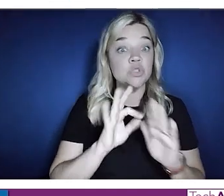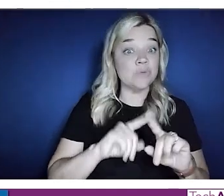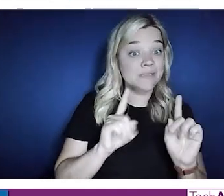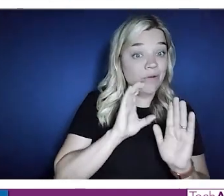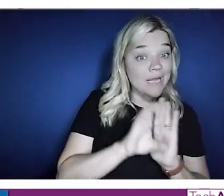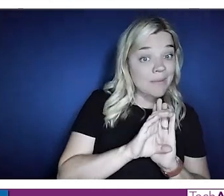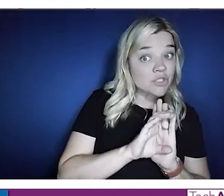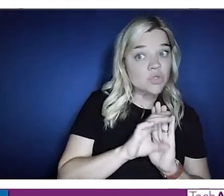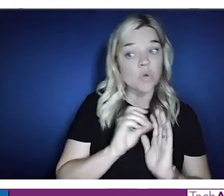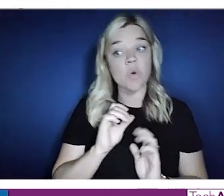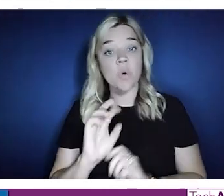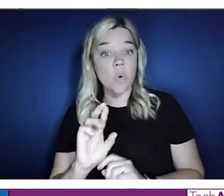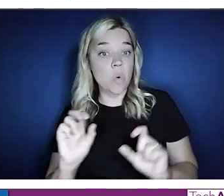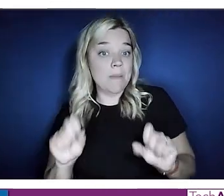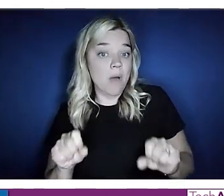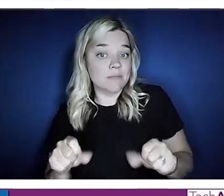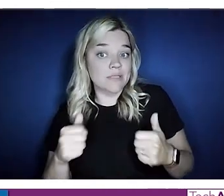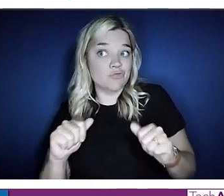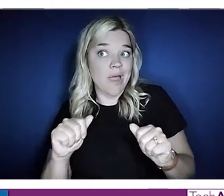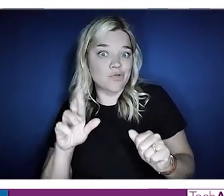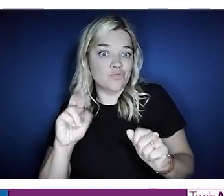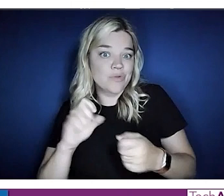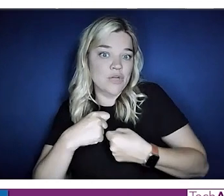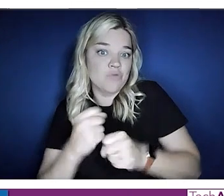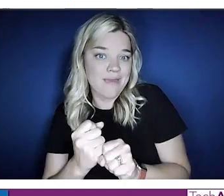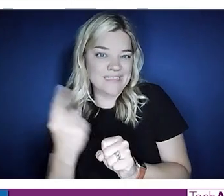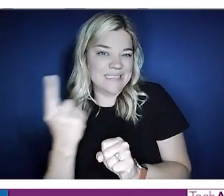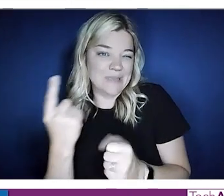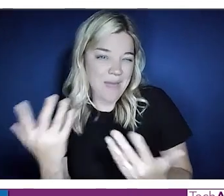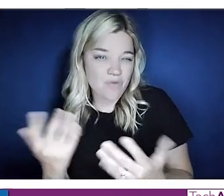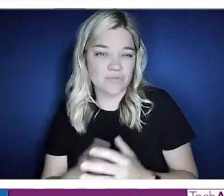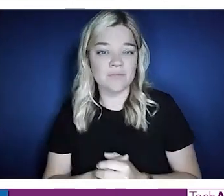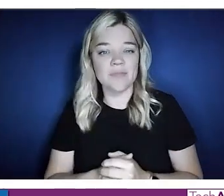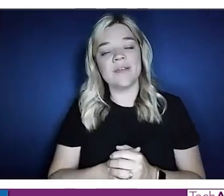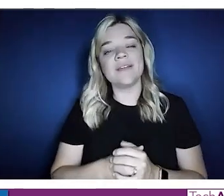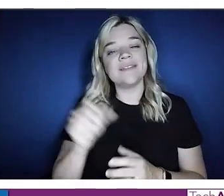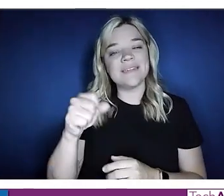or possibly try to recreate it somehow. I think we've all seen those worksheets